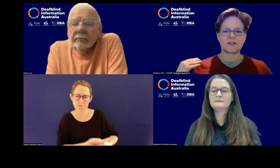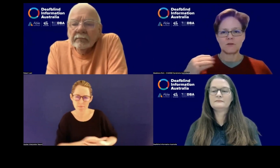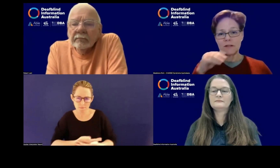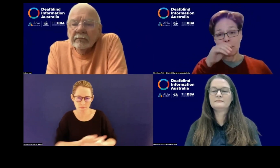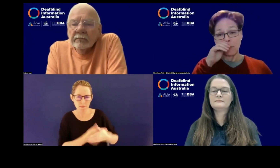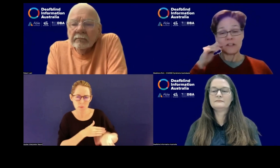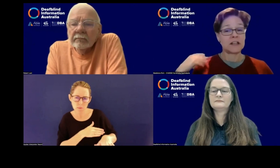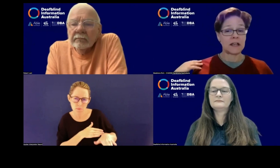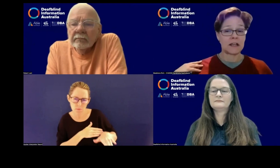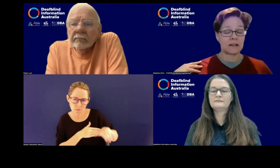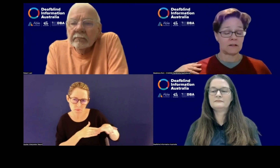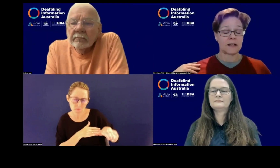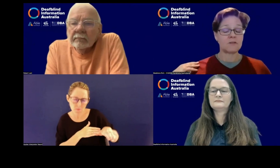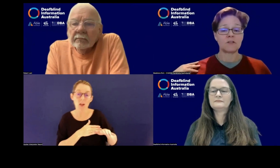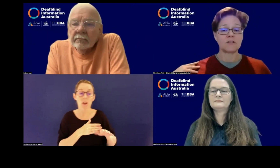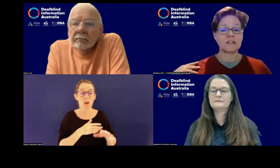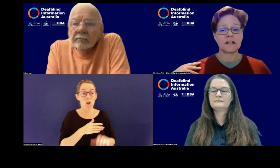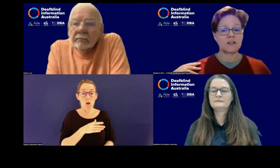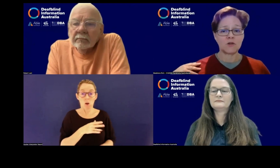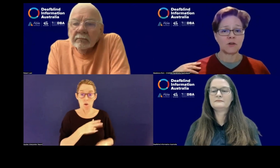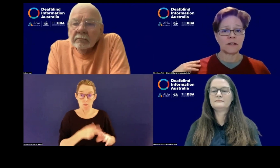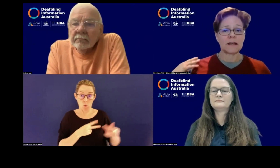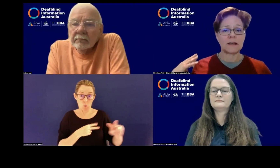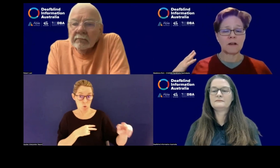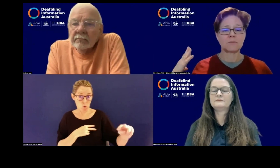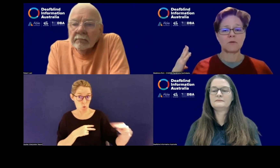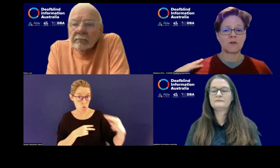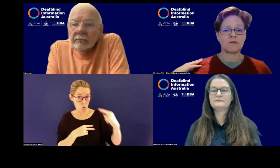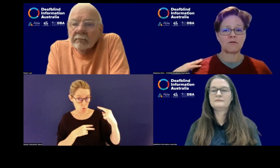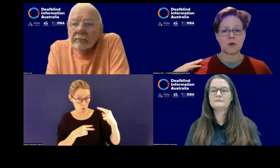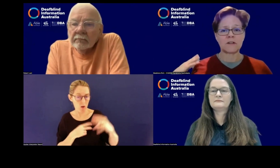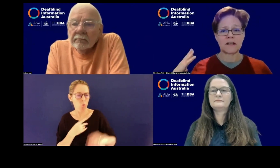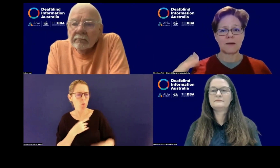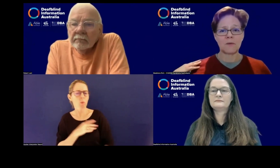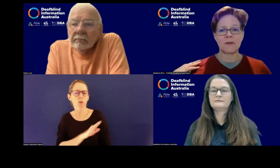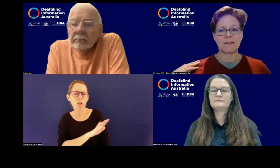just a gentle tap which he later on didn't enjoy, he much preferred a firmer tap than